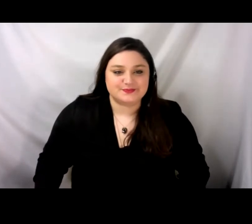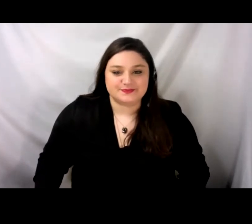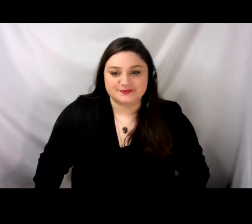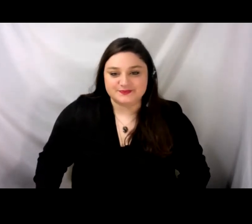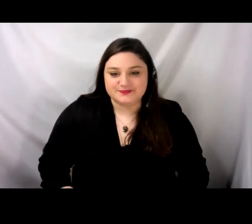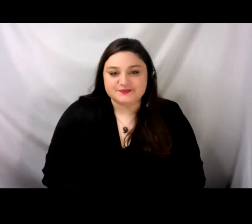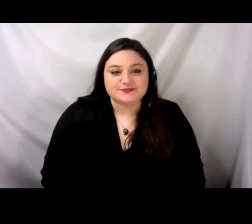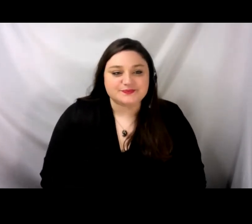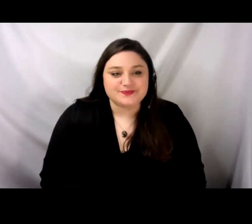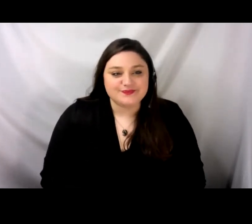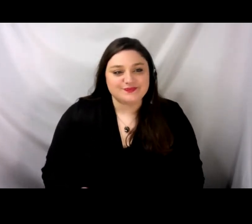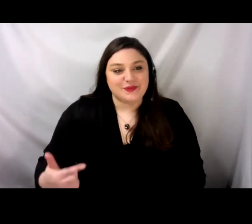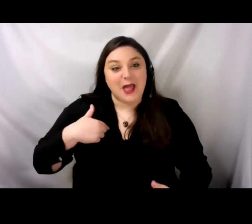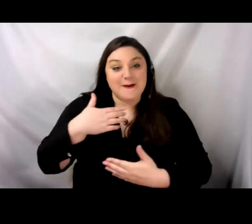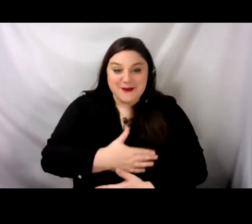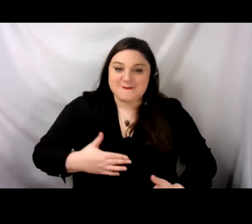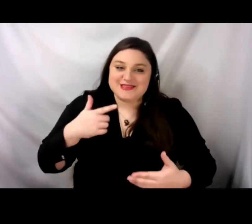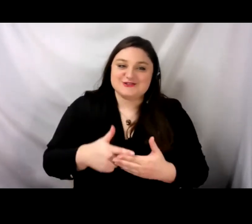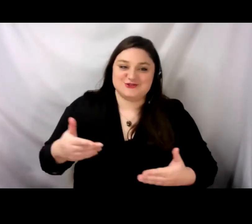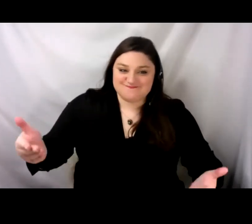Commissioner Gonzalo Casals to speak today about the